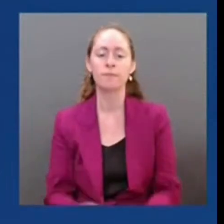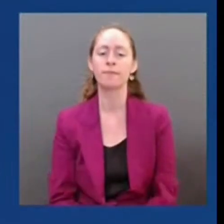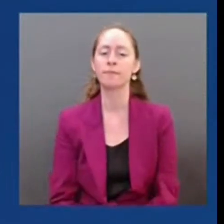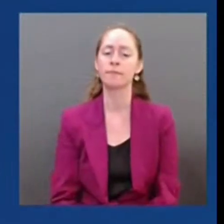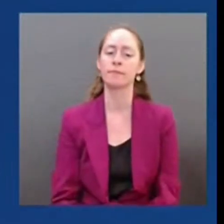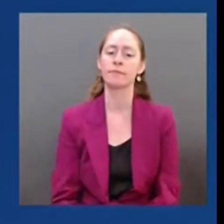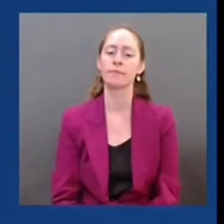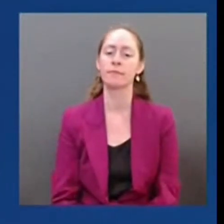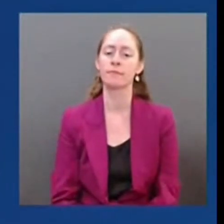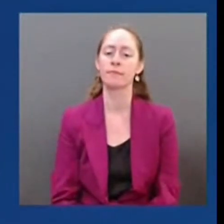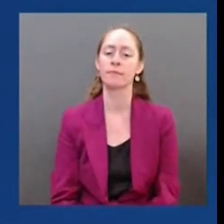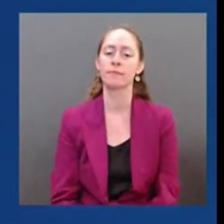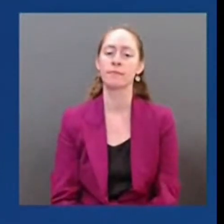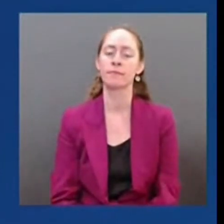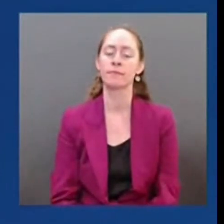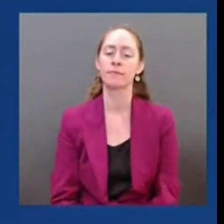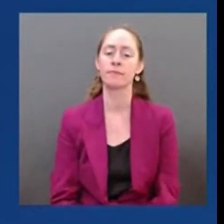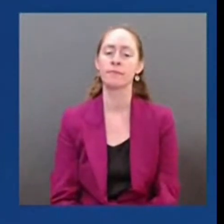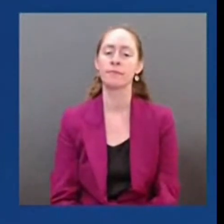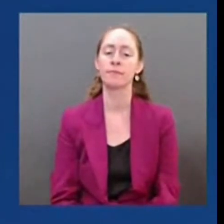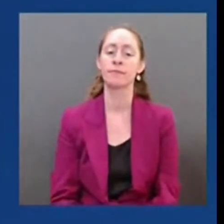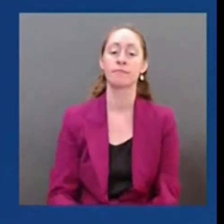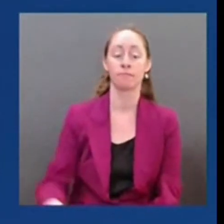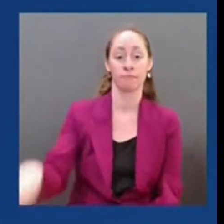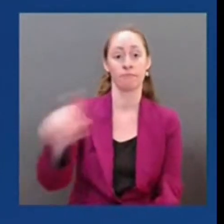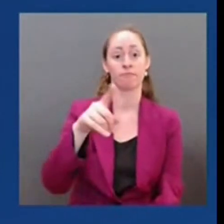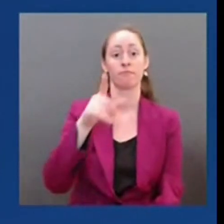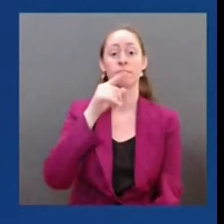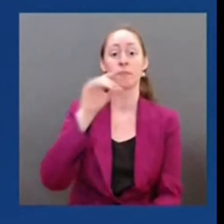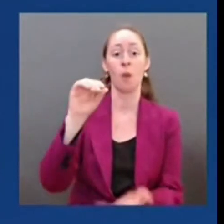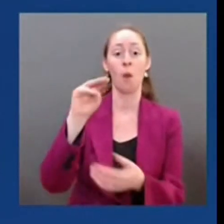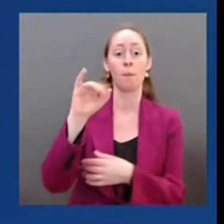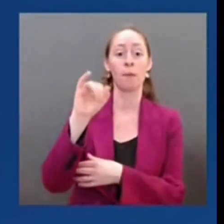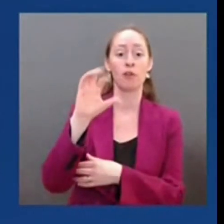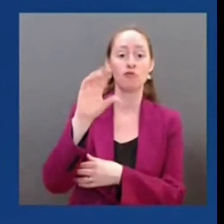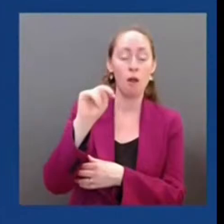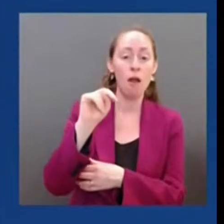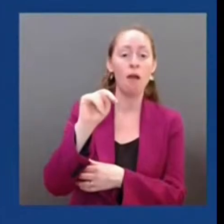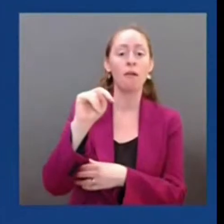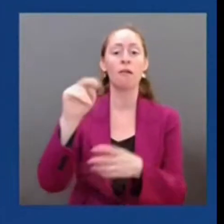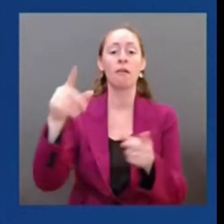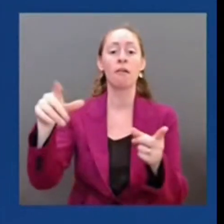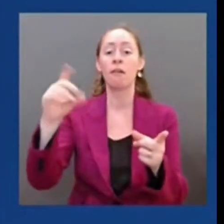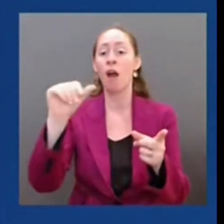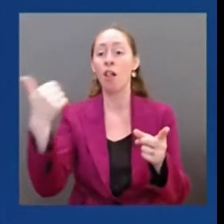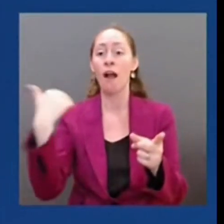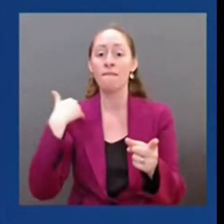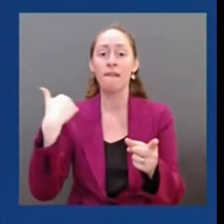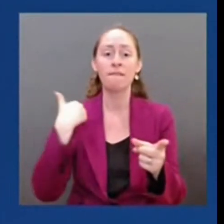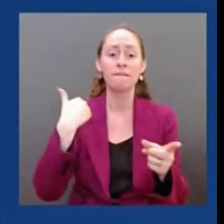WHAT THE NEXT BOOST SHOULD BE SHOULD IT INCLUDE AN OMICRON